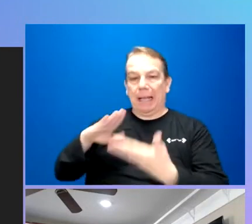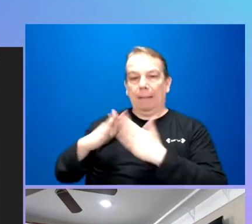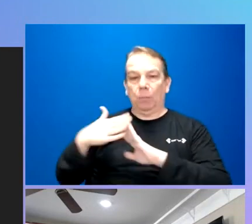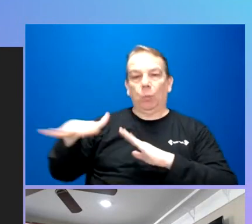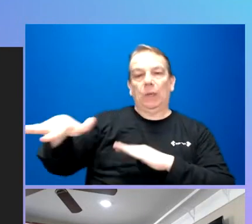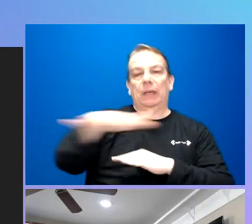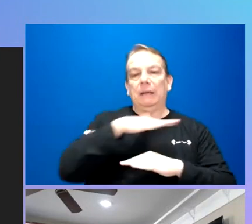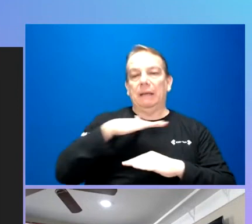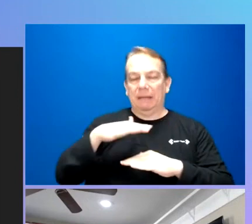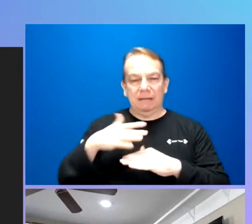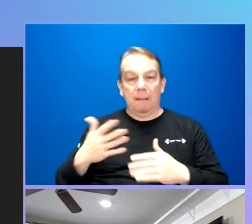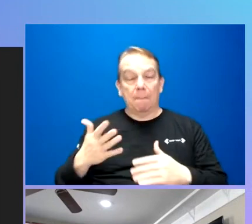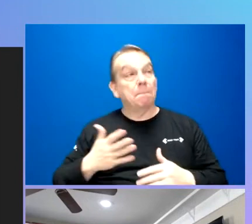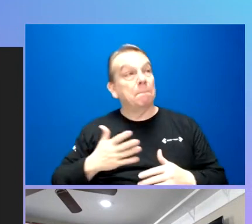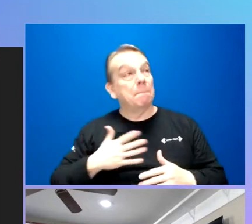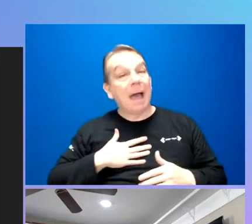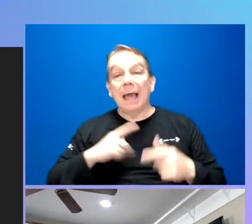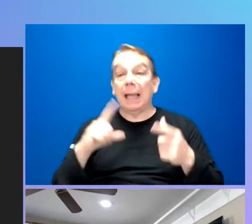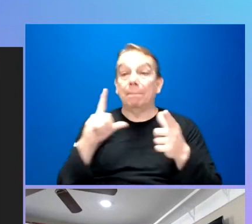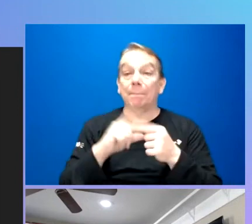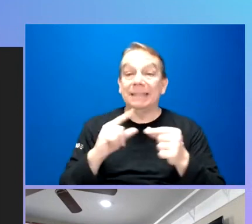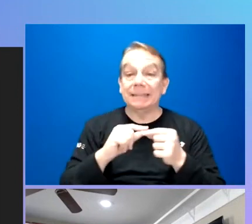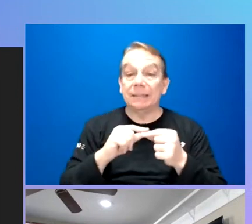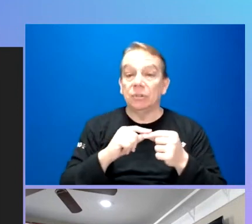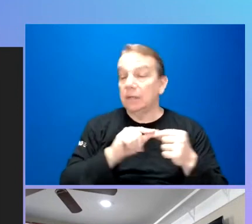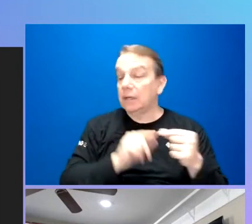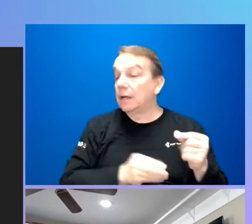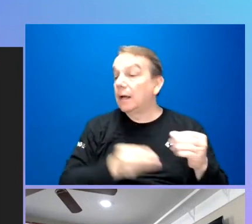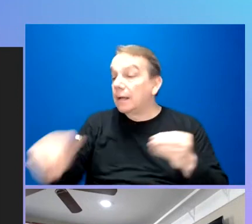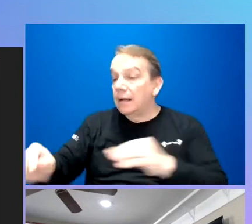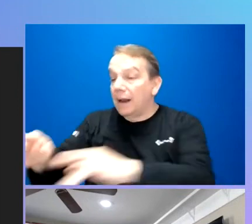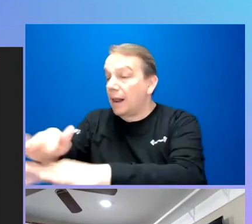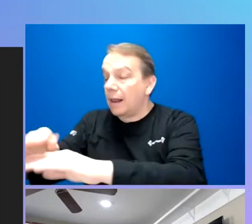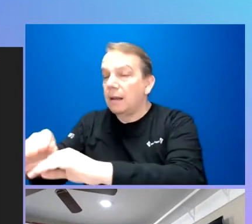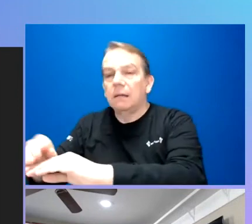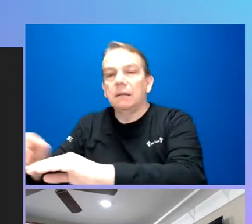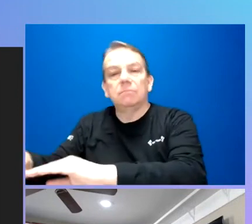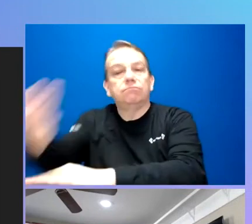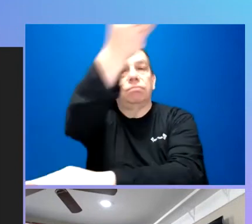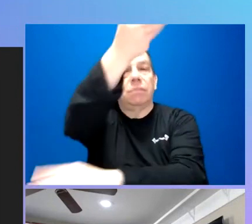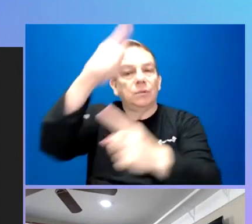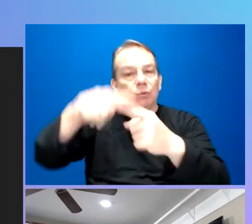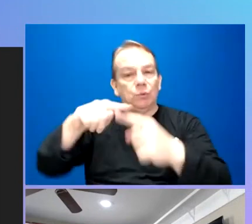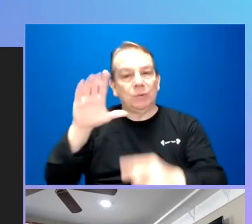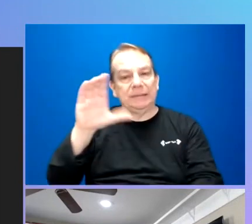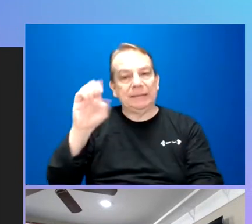that help you get your message to your CEO? Well, if you volunteer in your community and your organization values, that